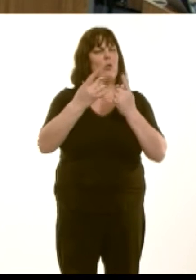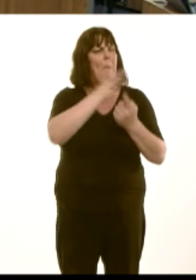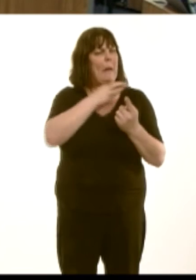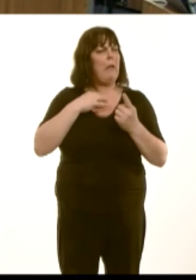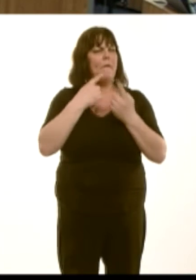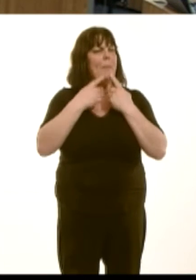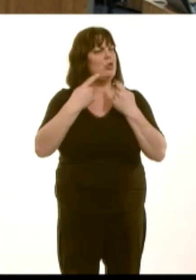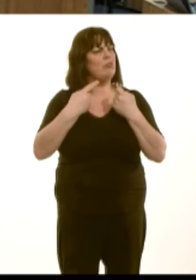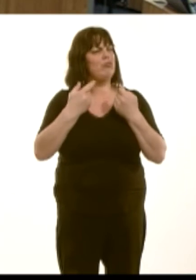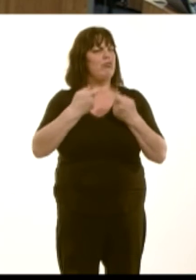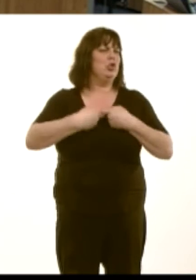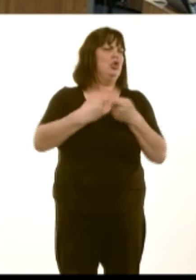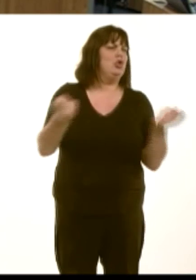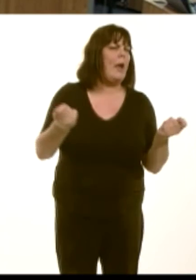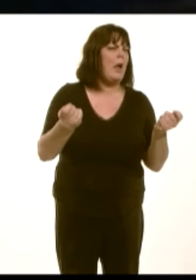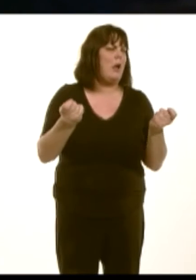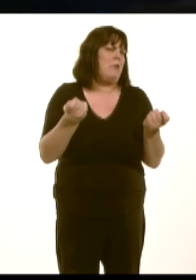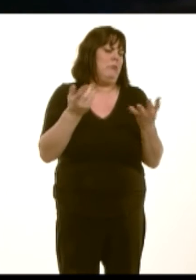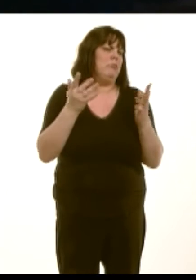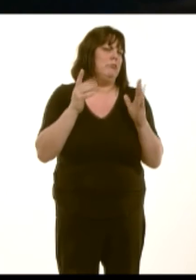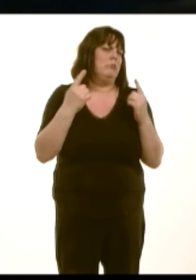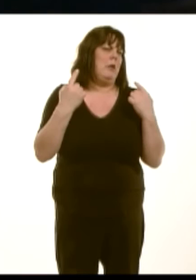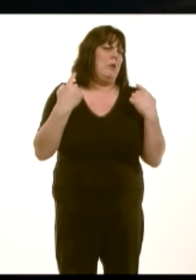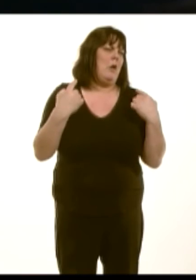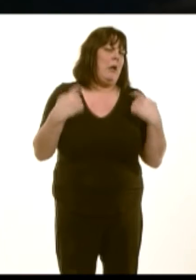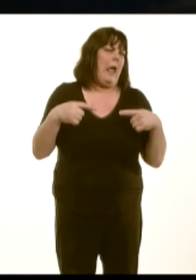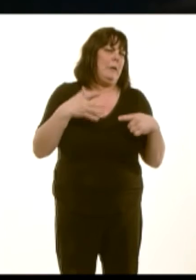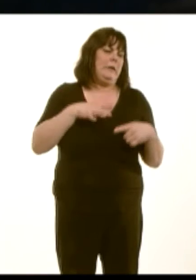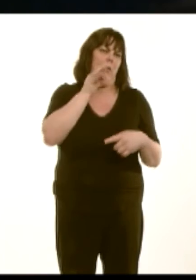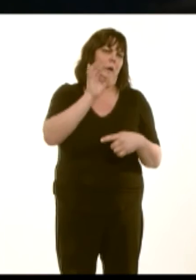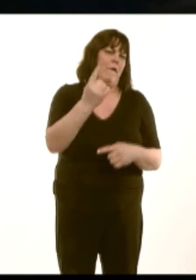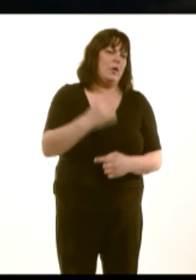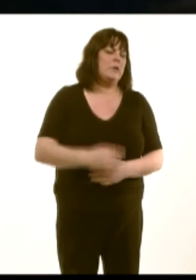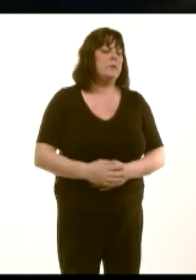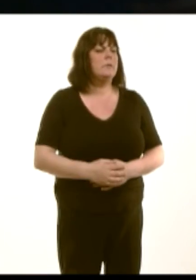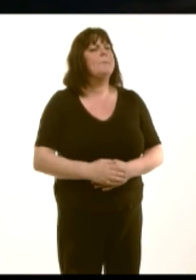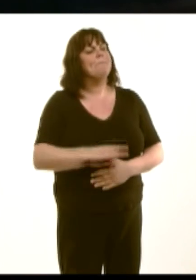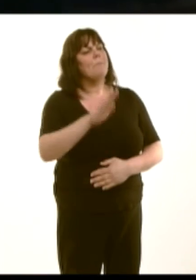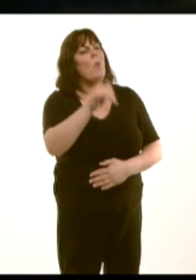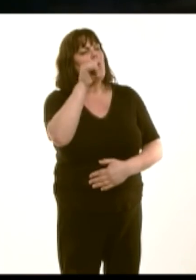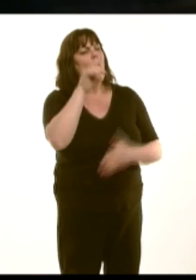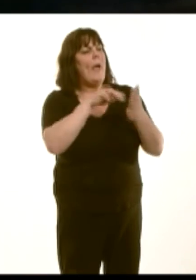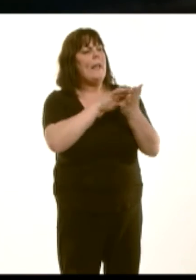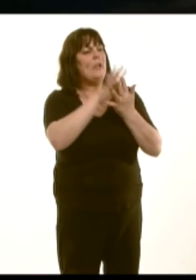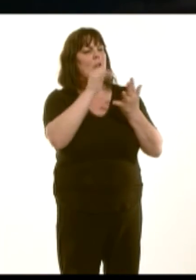Nick Ramsay: Thank you, First Minister. Weíre all aware that NHS employees are bound by the code of confidentiality and the Data